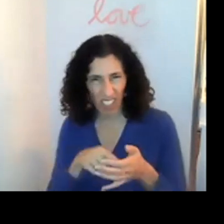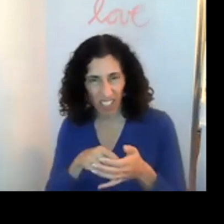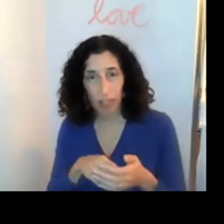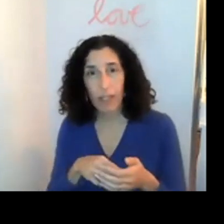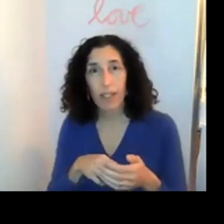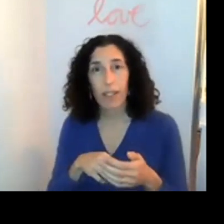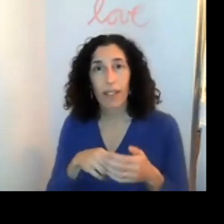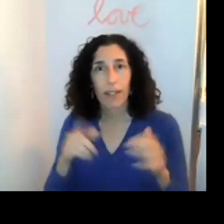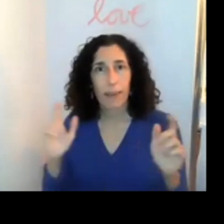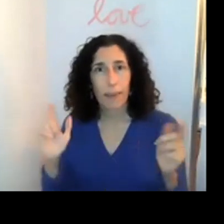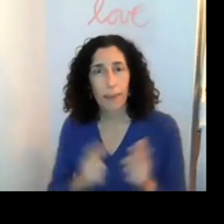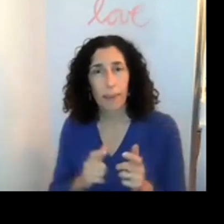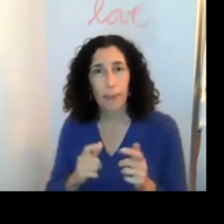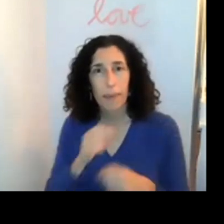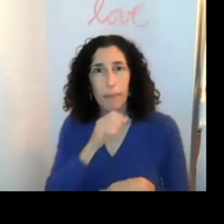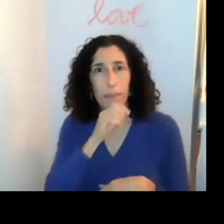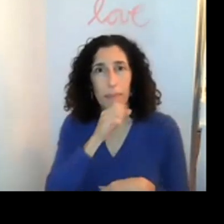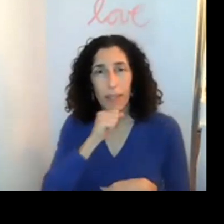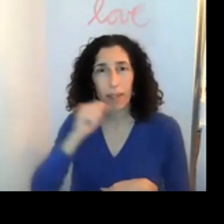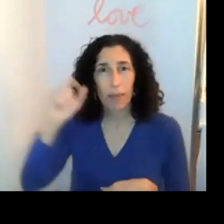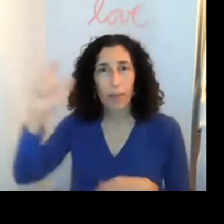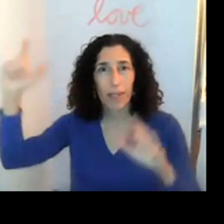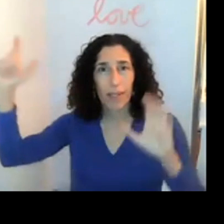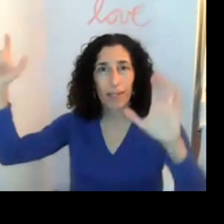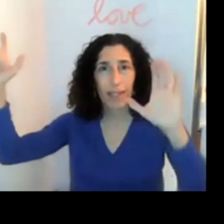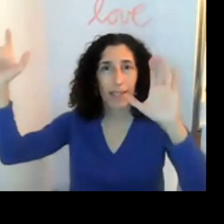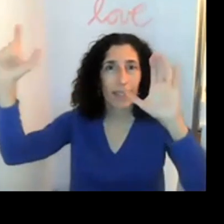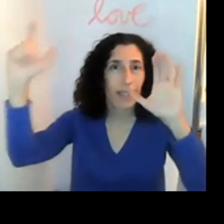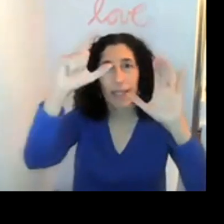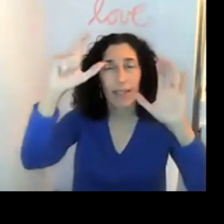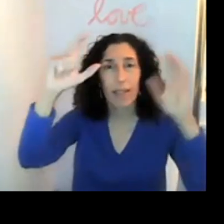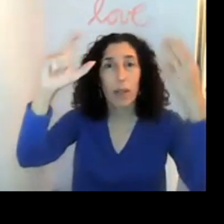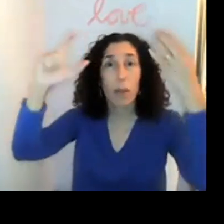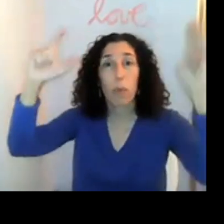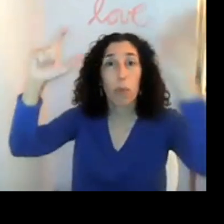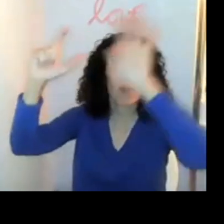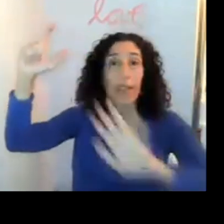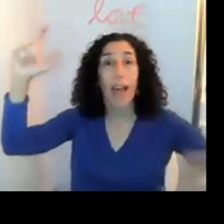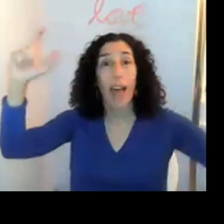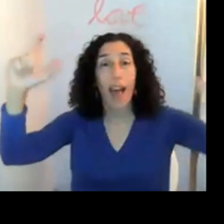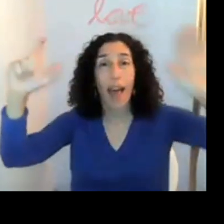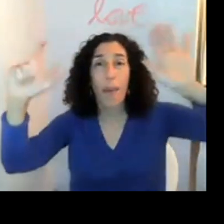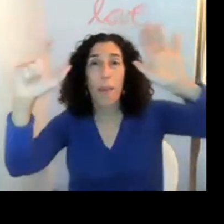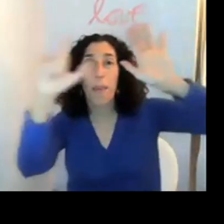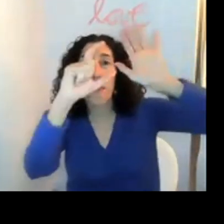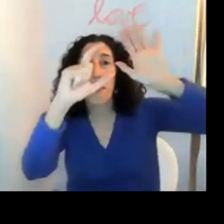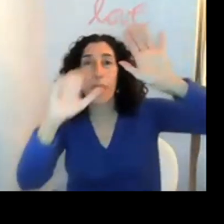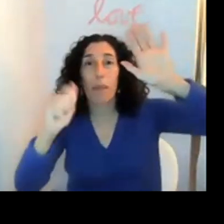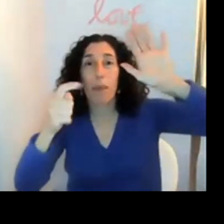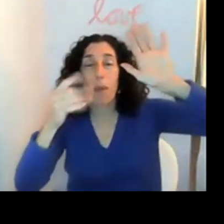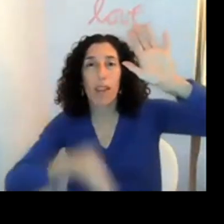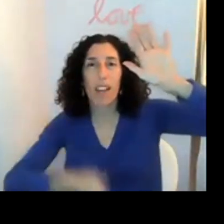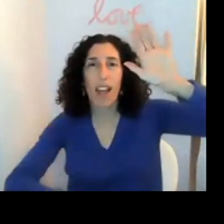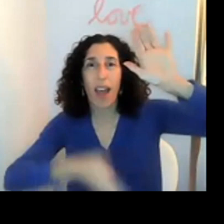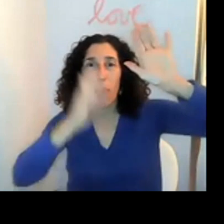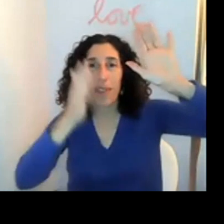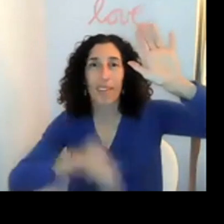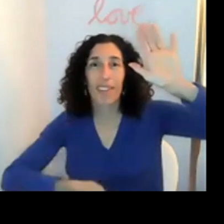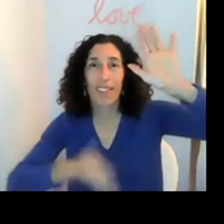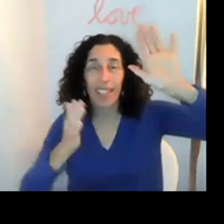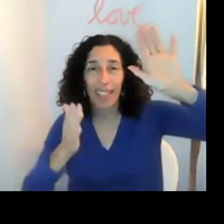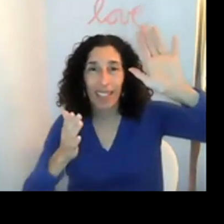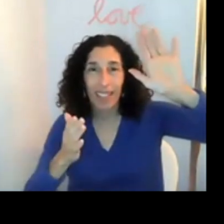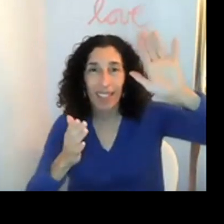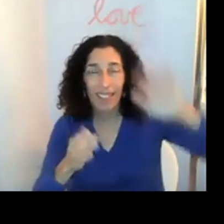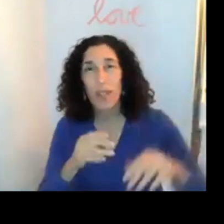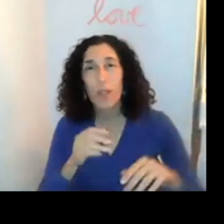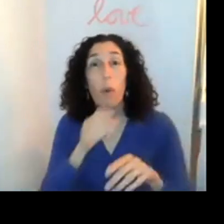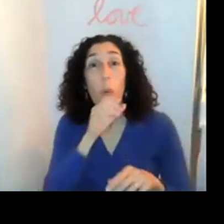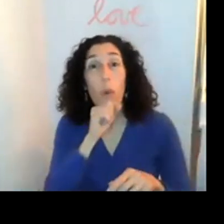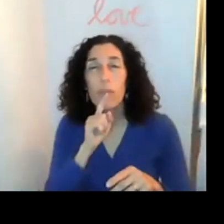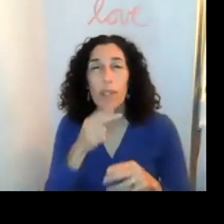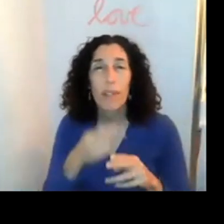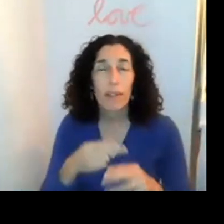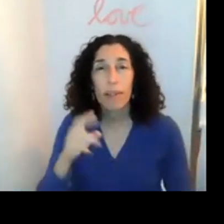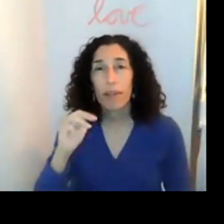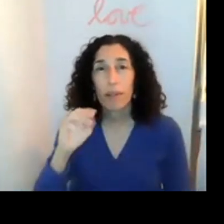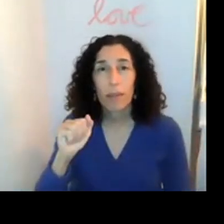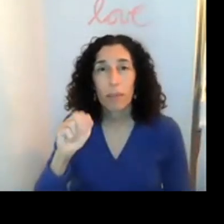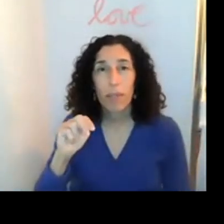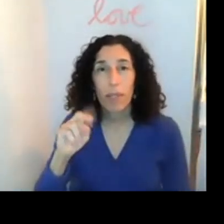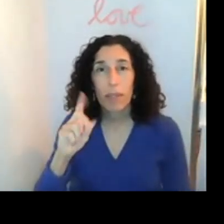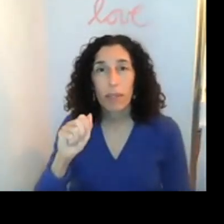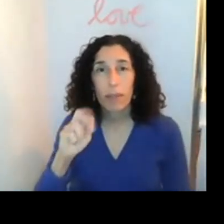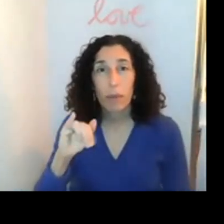never forget I was staying in a hotel and me and my husband were joking about how it